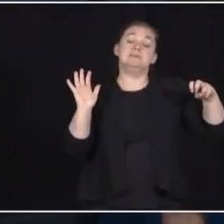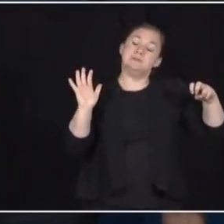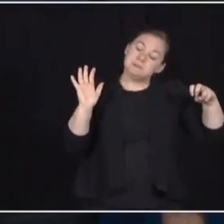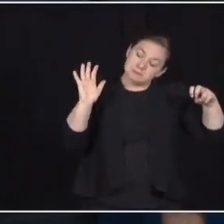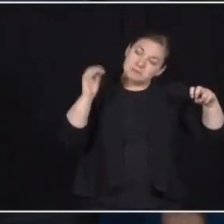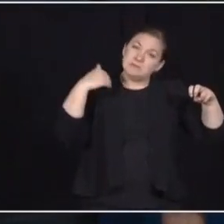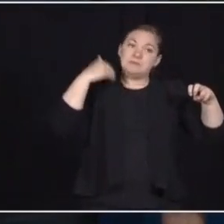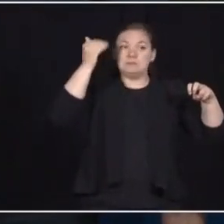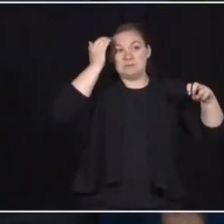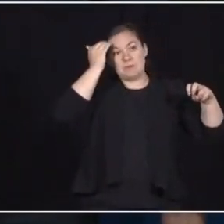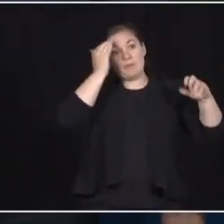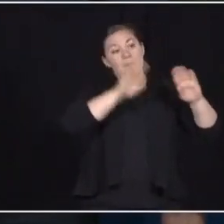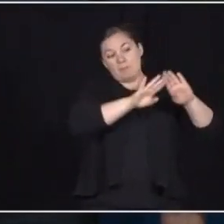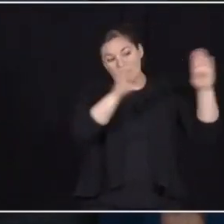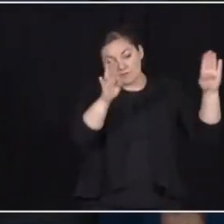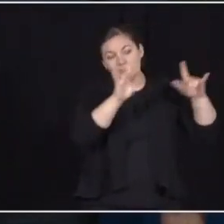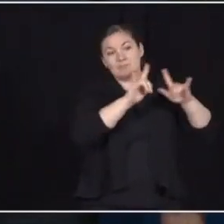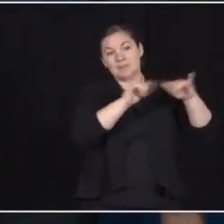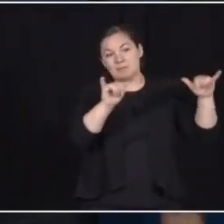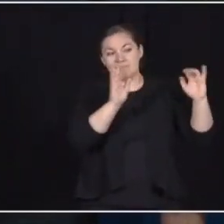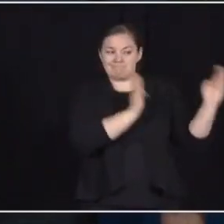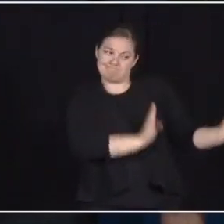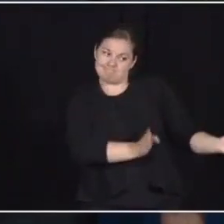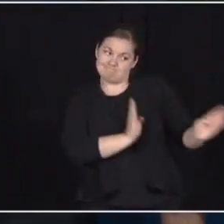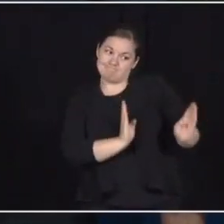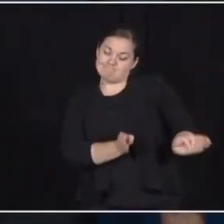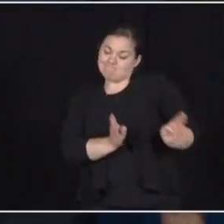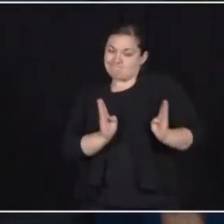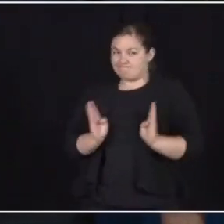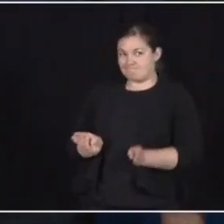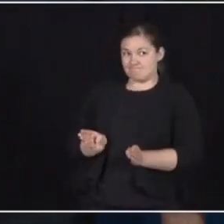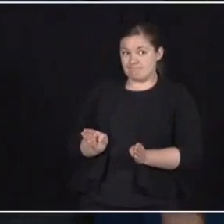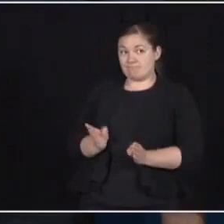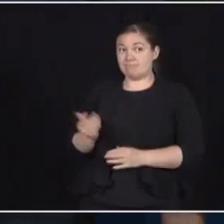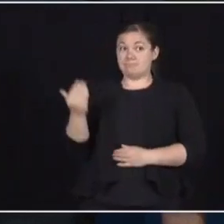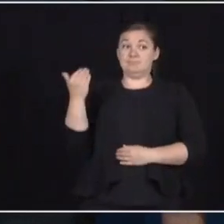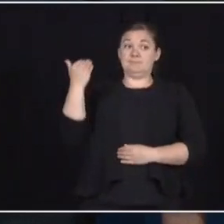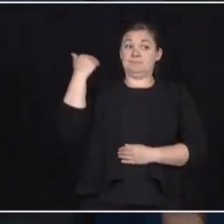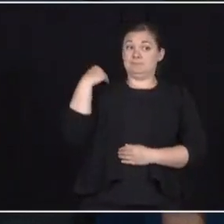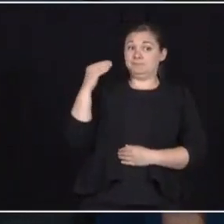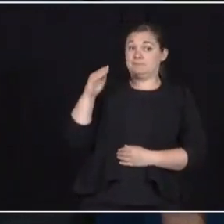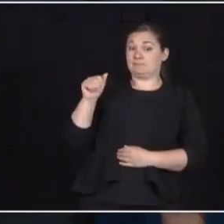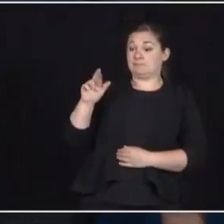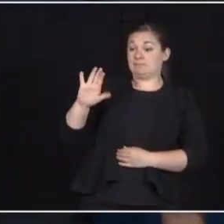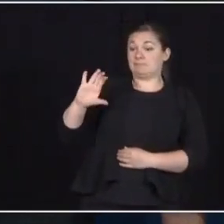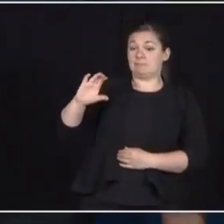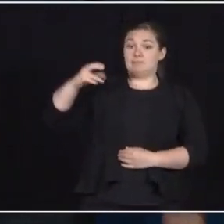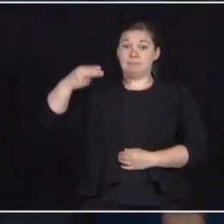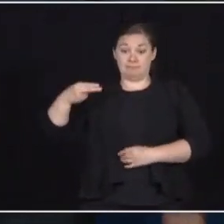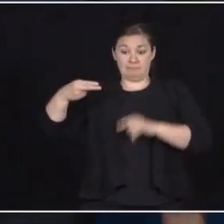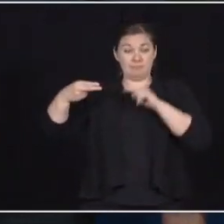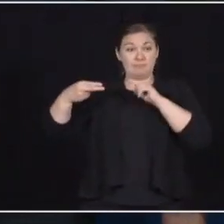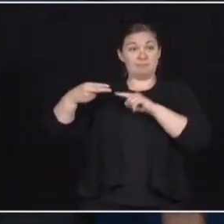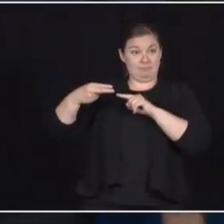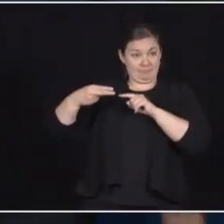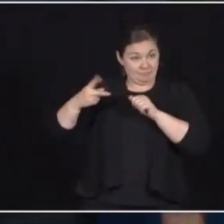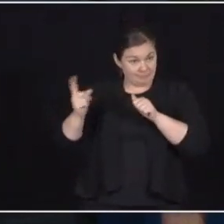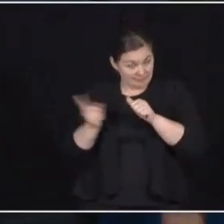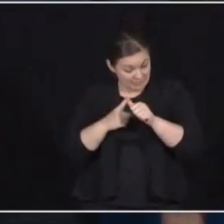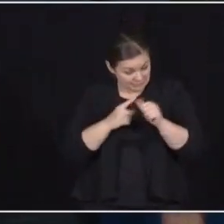it's open. The transit has been running for some time and you can see empty buses going by your right here at Queen's Park.